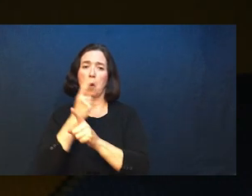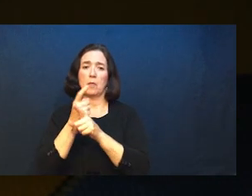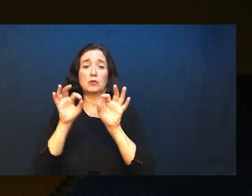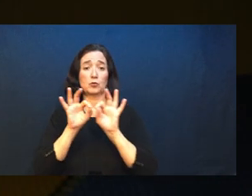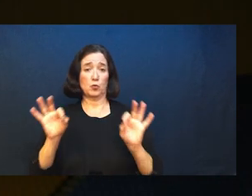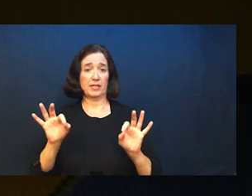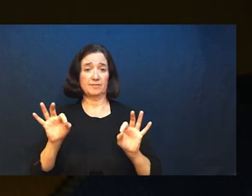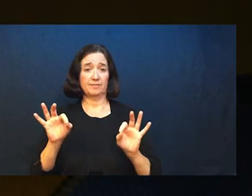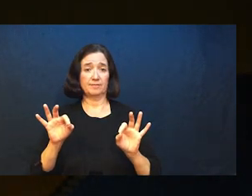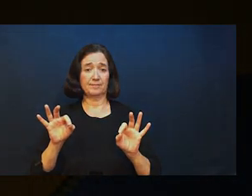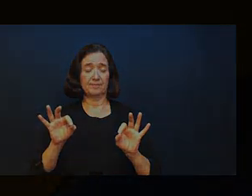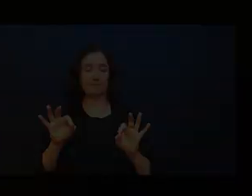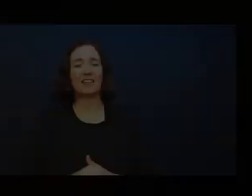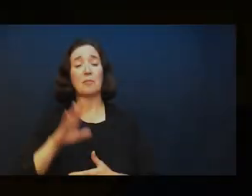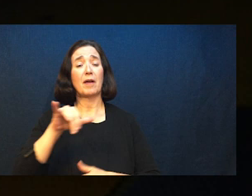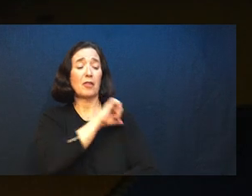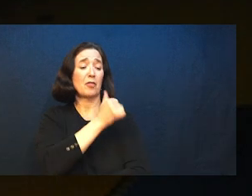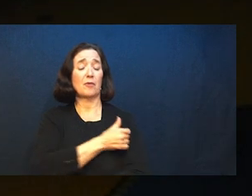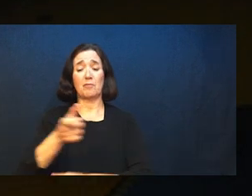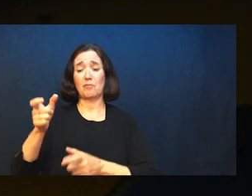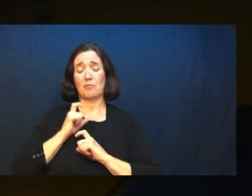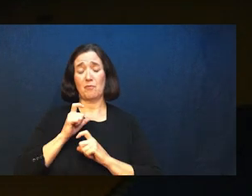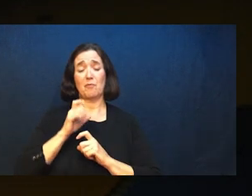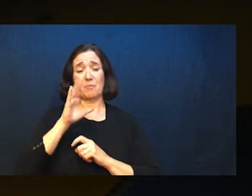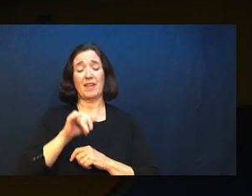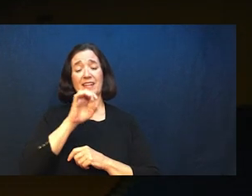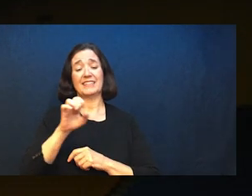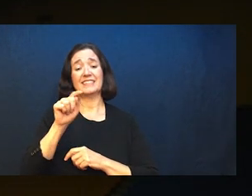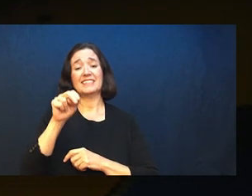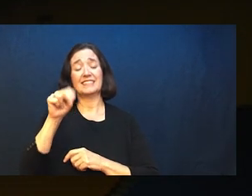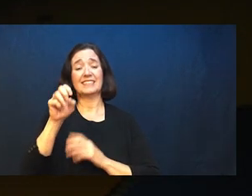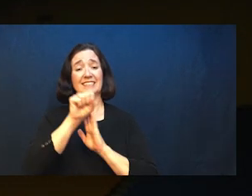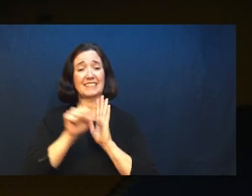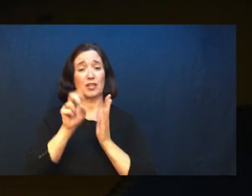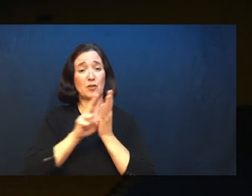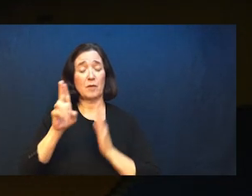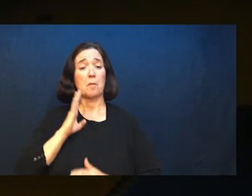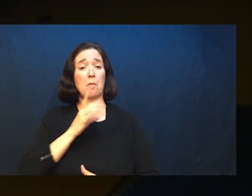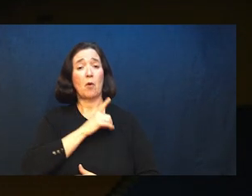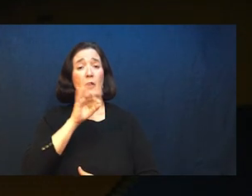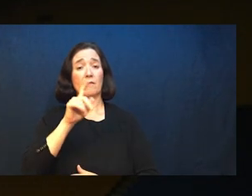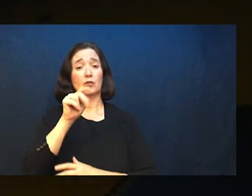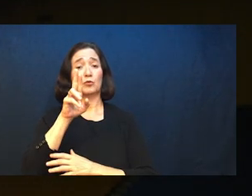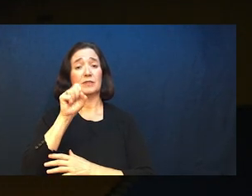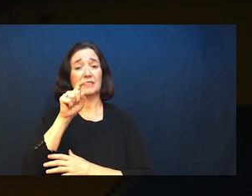By the authority vested in me by the East Tennessee State University Board of Trustees, and upon the recommendation of your faculty,